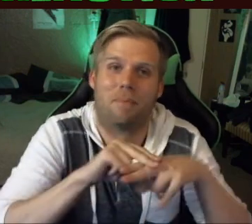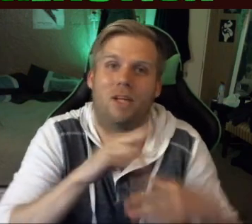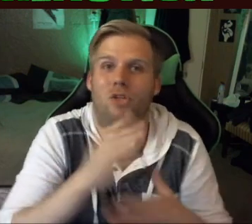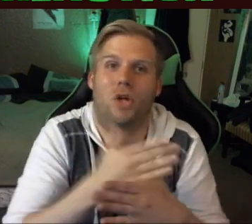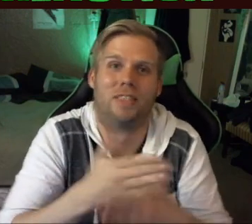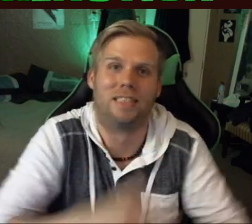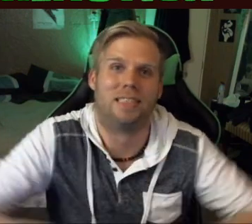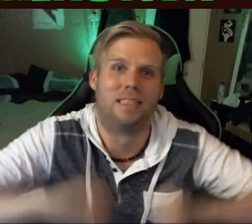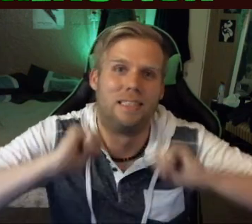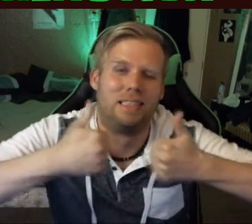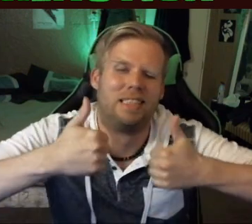SUBSCRIBE and SHARE!